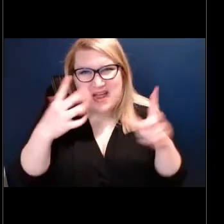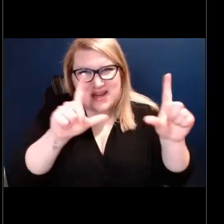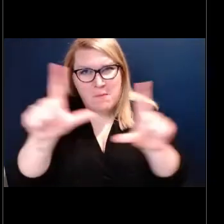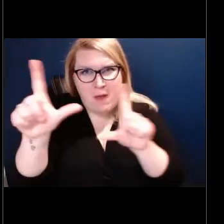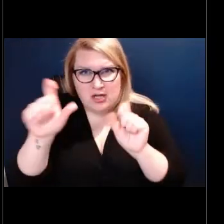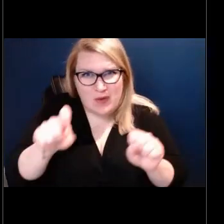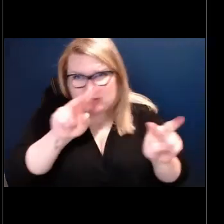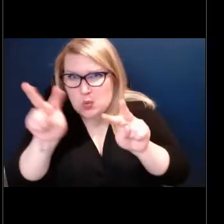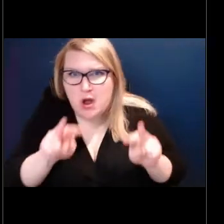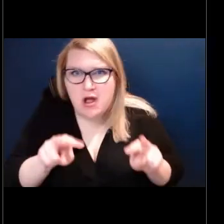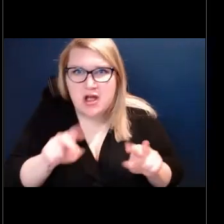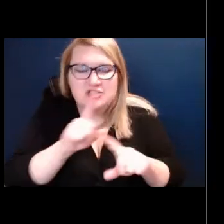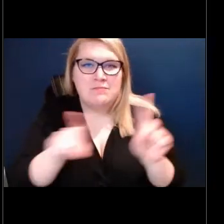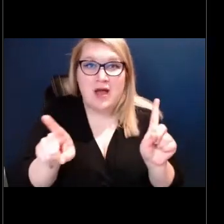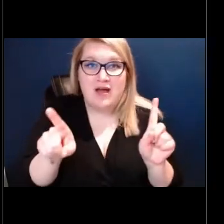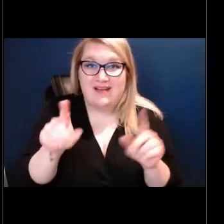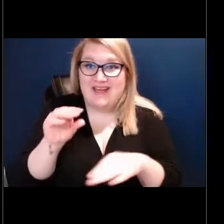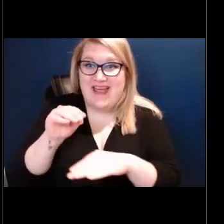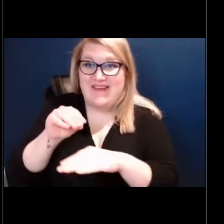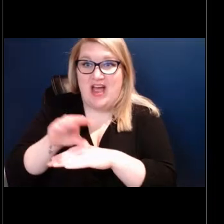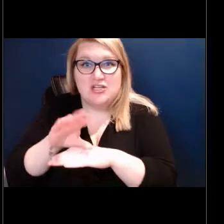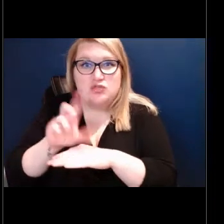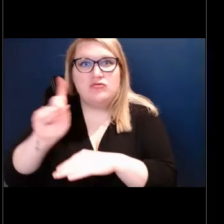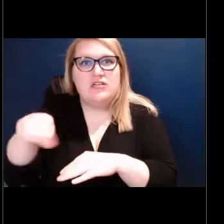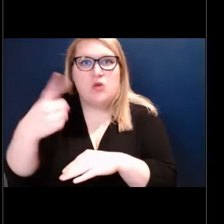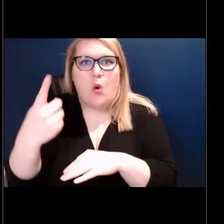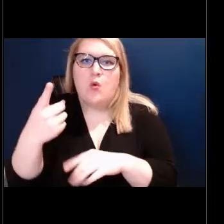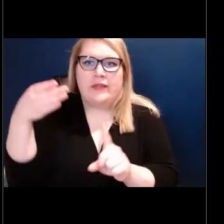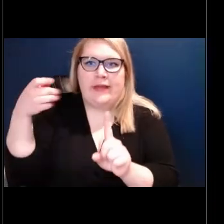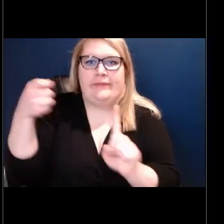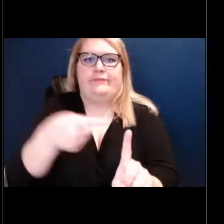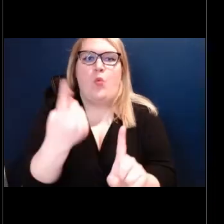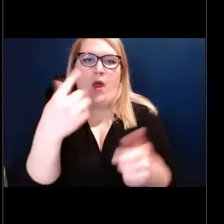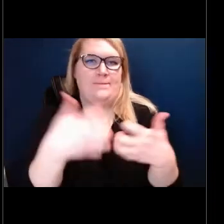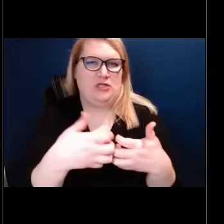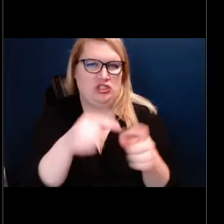but the advisory's only go out on one machine. So you're looking at a lot of information